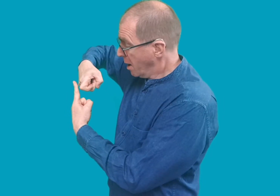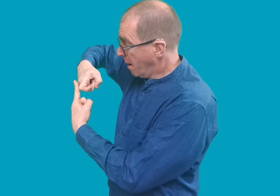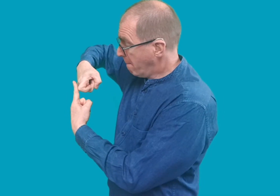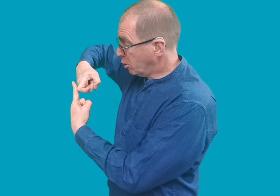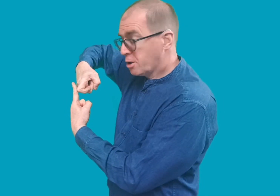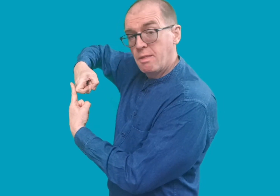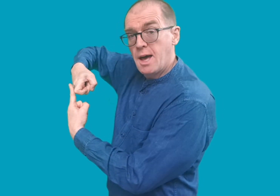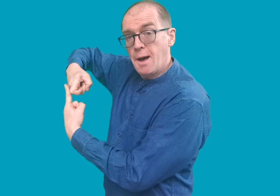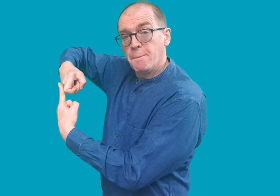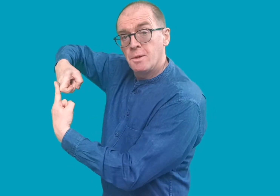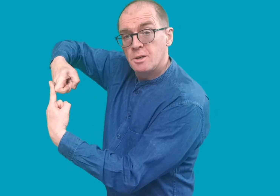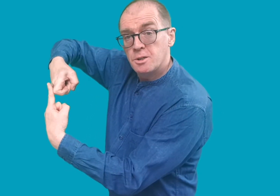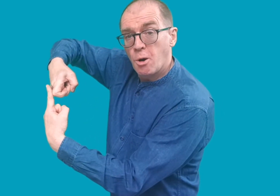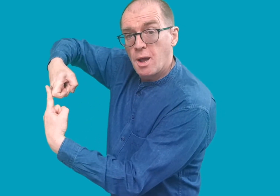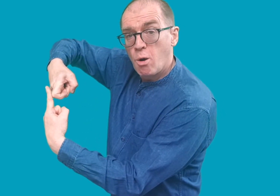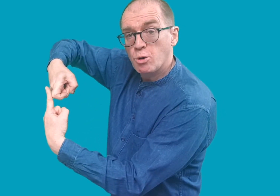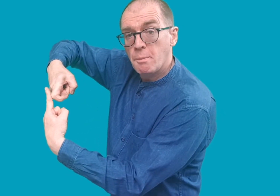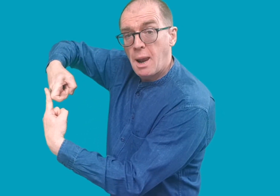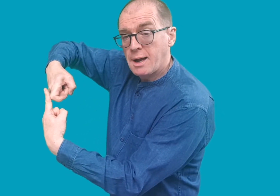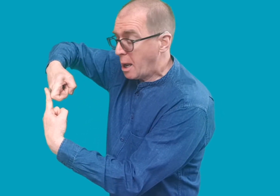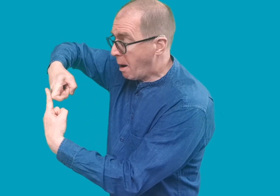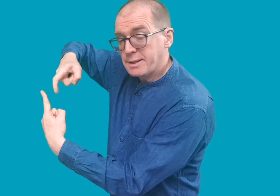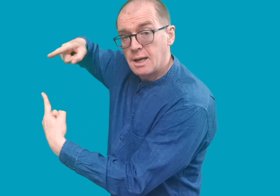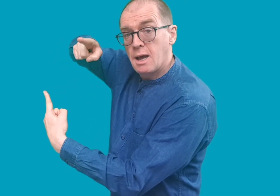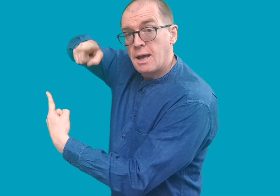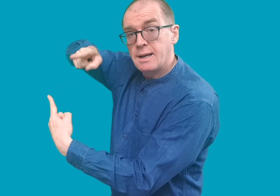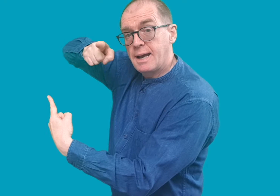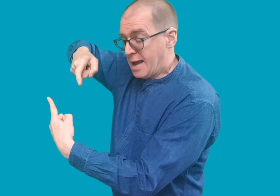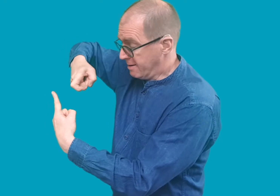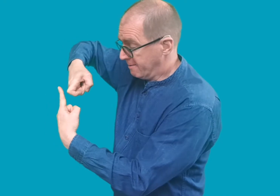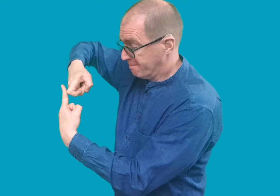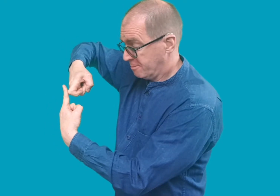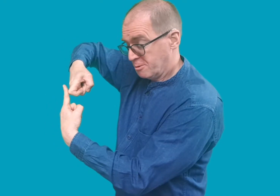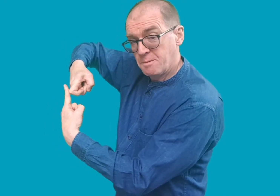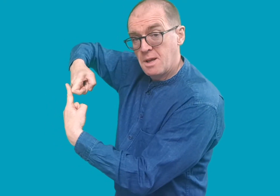and put it there. Look. It looks a bit like a letter K. Alright?